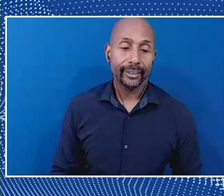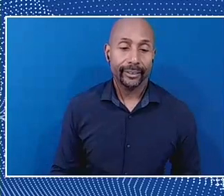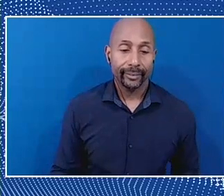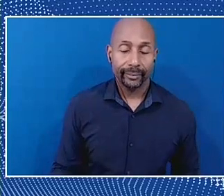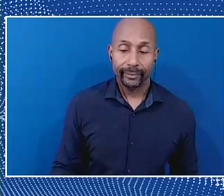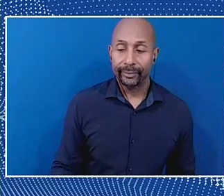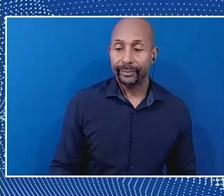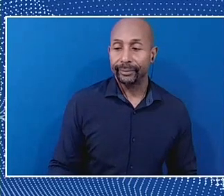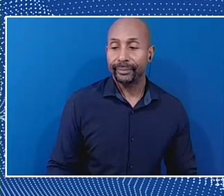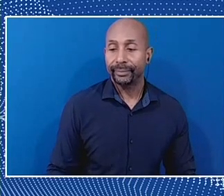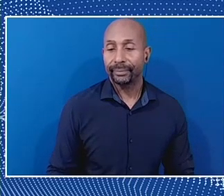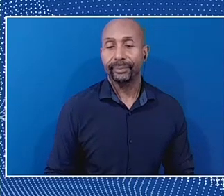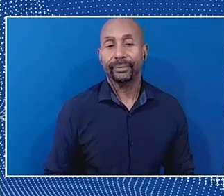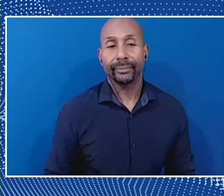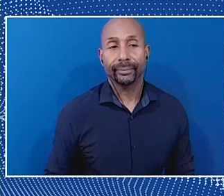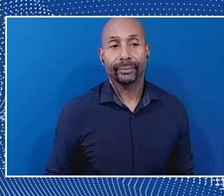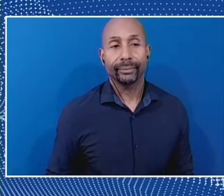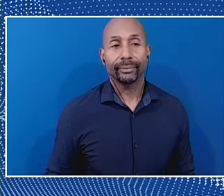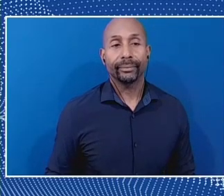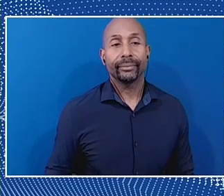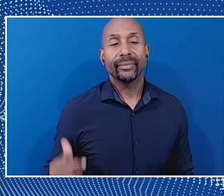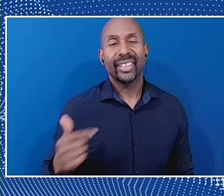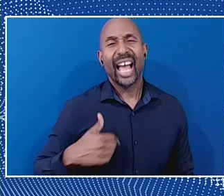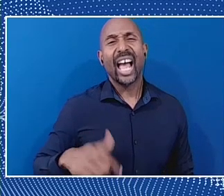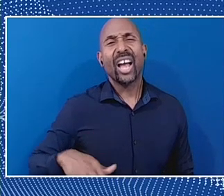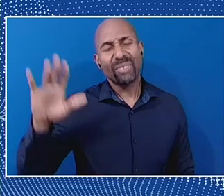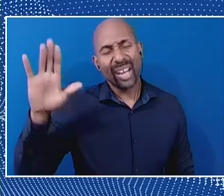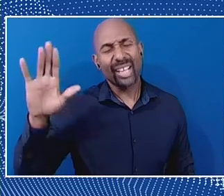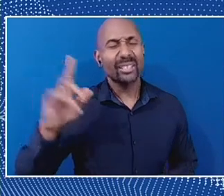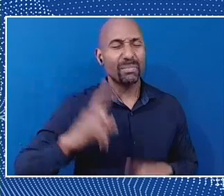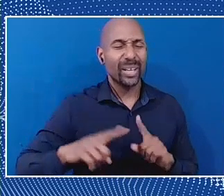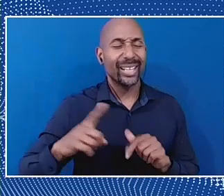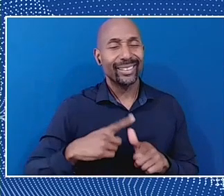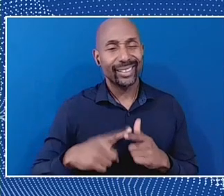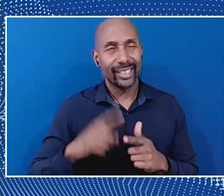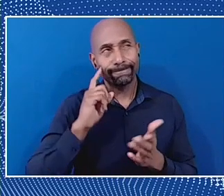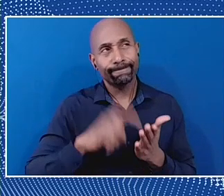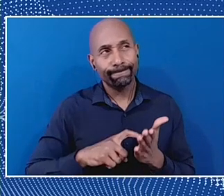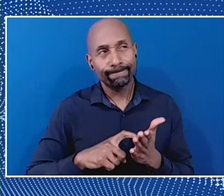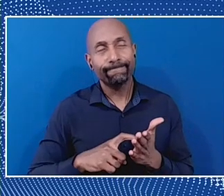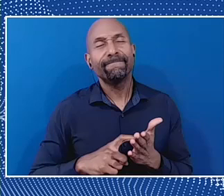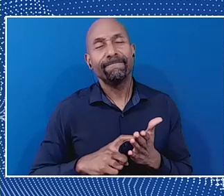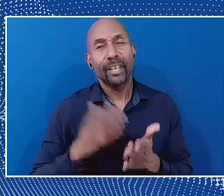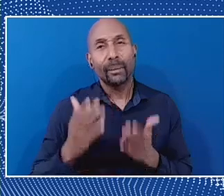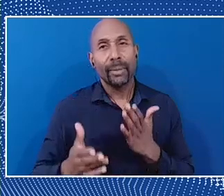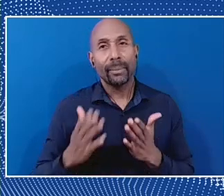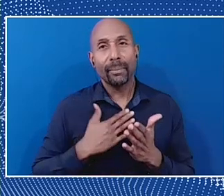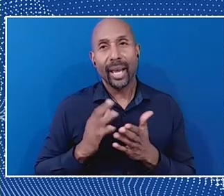Yeah. After I raised my hand, I realized this might fit more nicely under B than A,